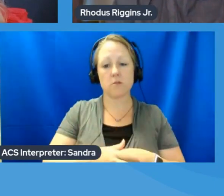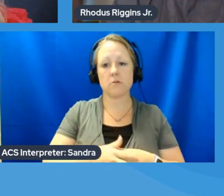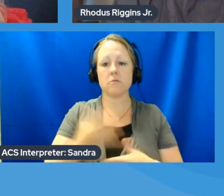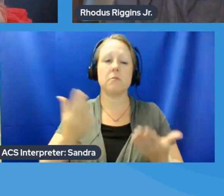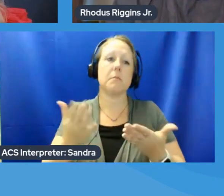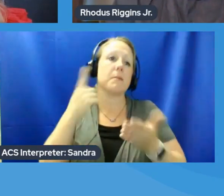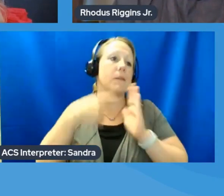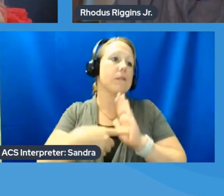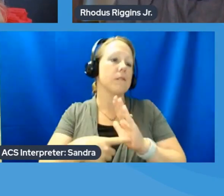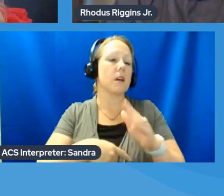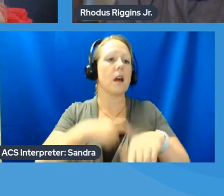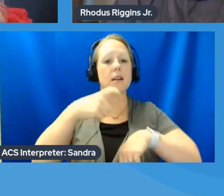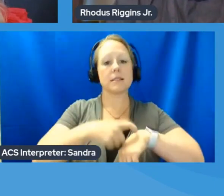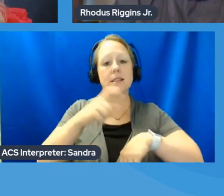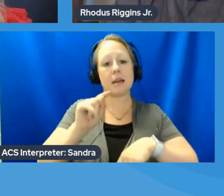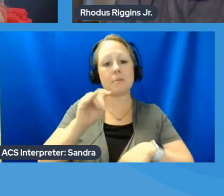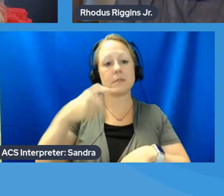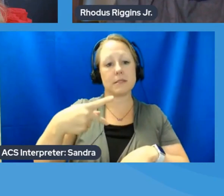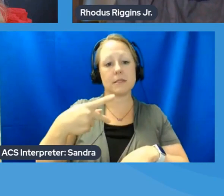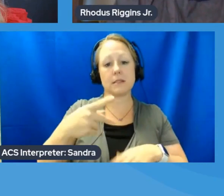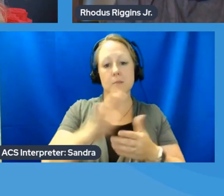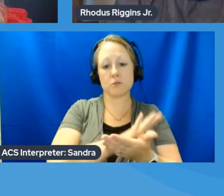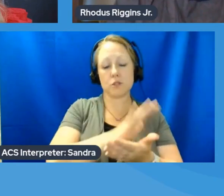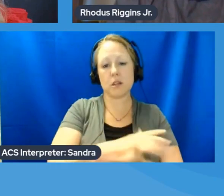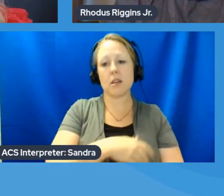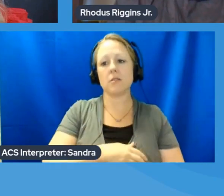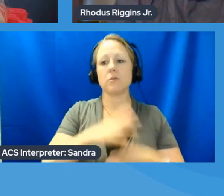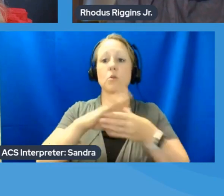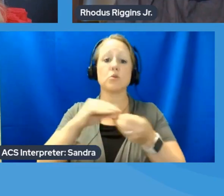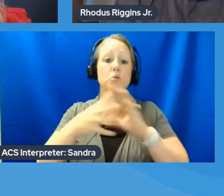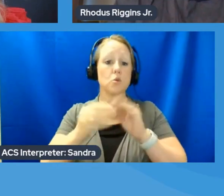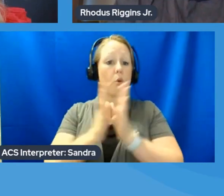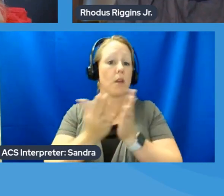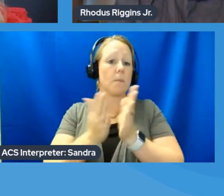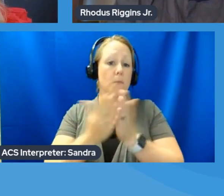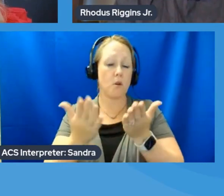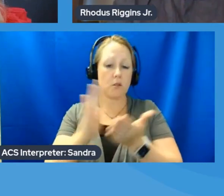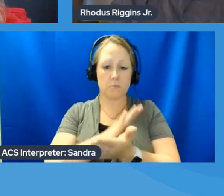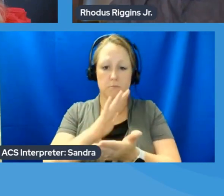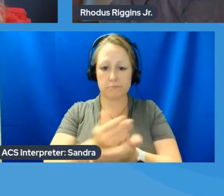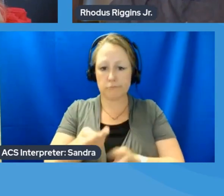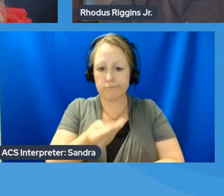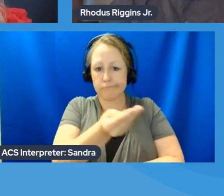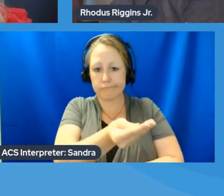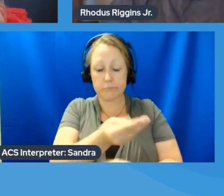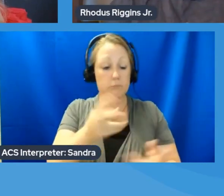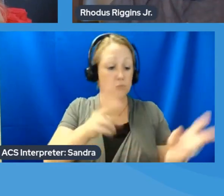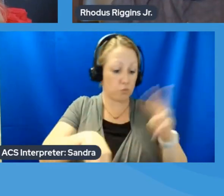storybook compensation tip sheets and so on. And then what we are also moving into